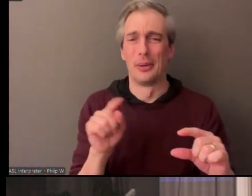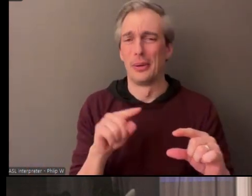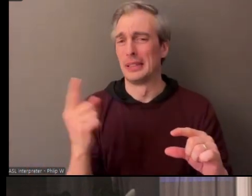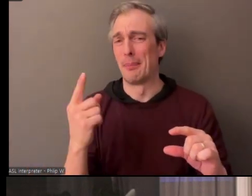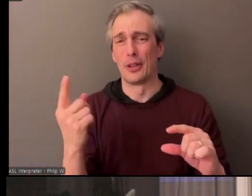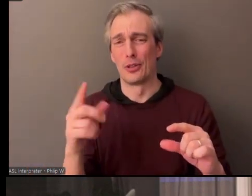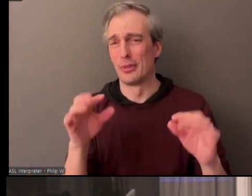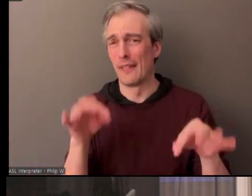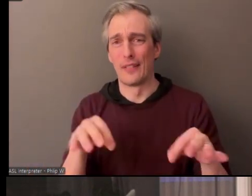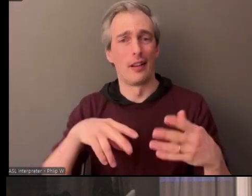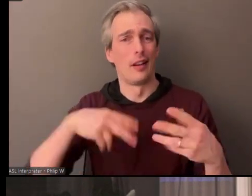What components do we have here?